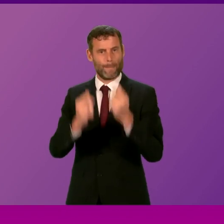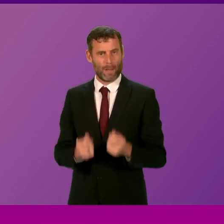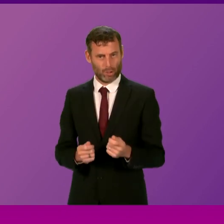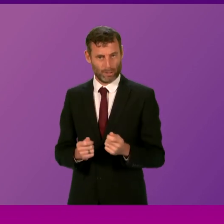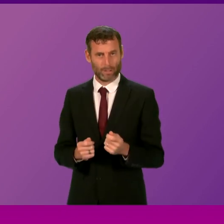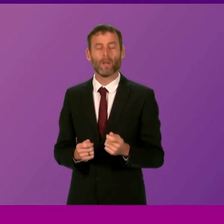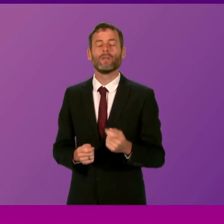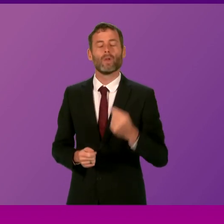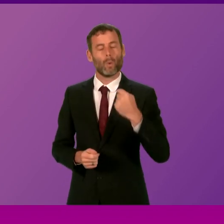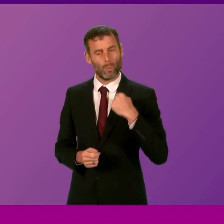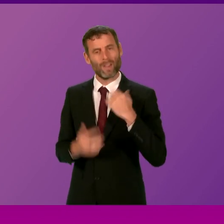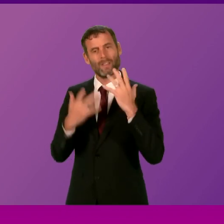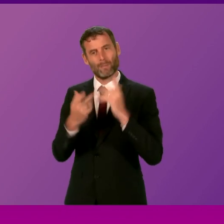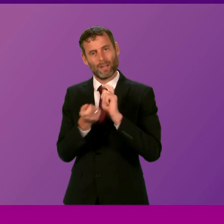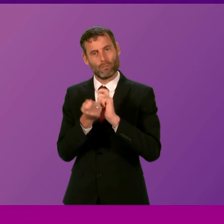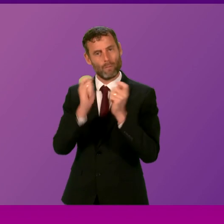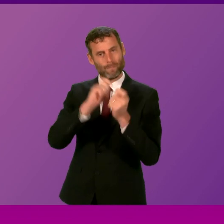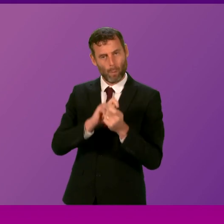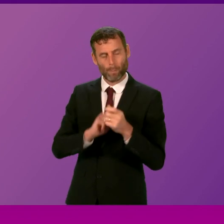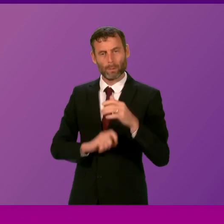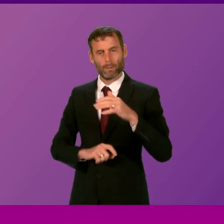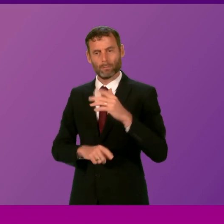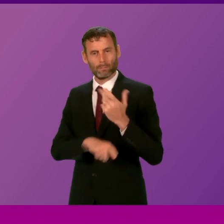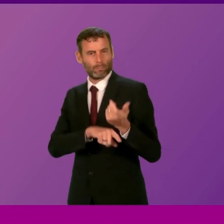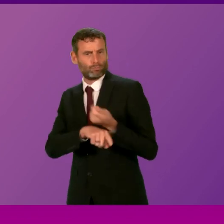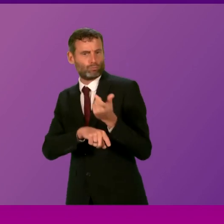in Scotland by delivering a radically different system that is based on dignity,